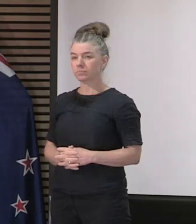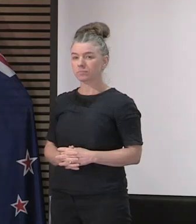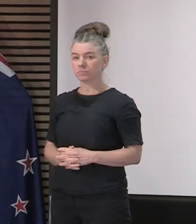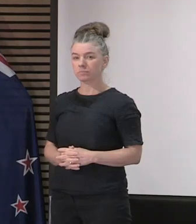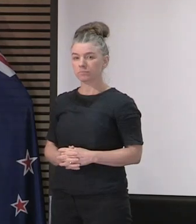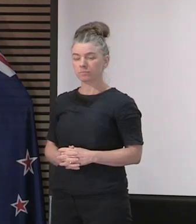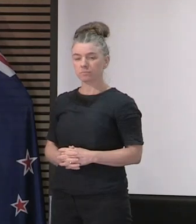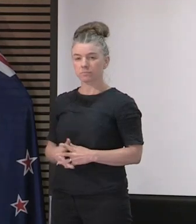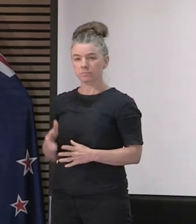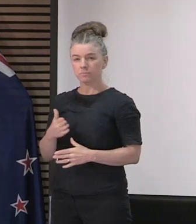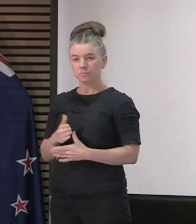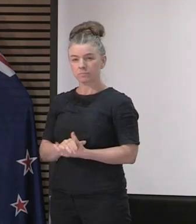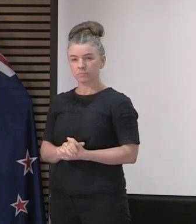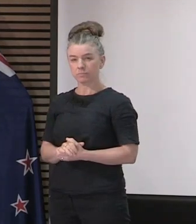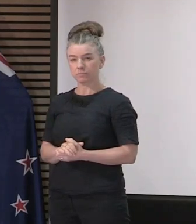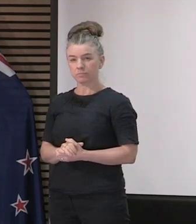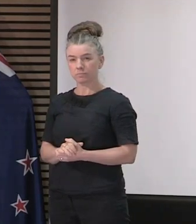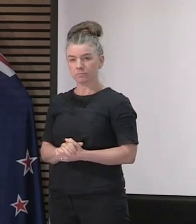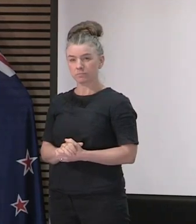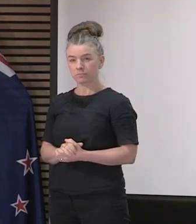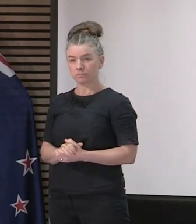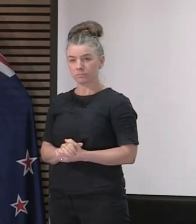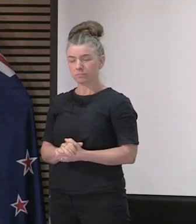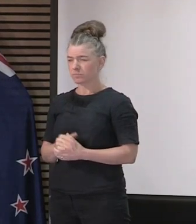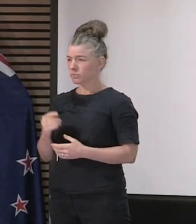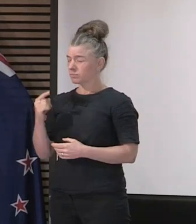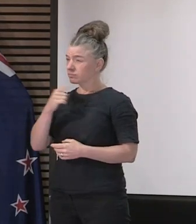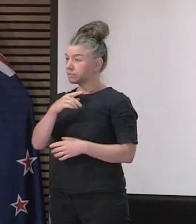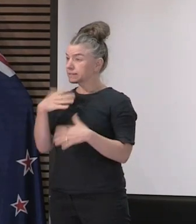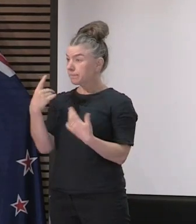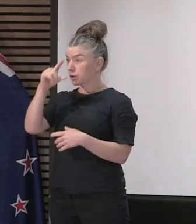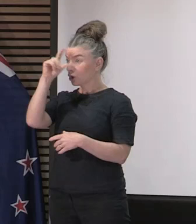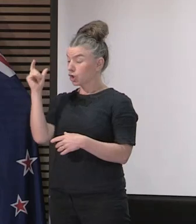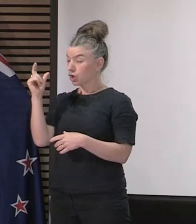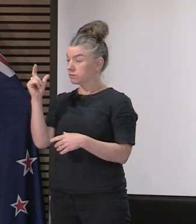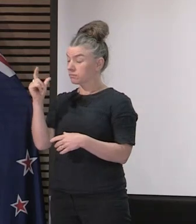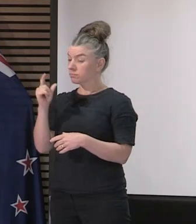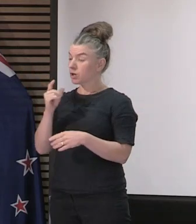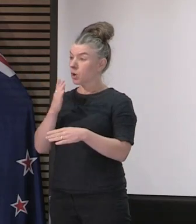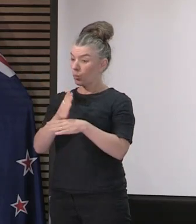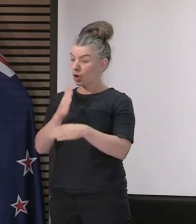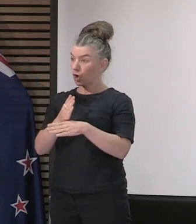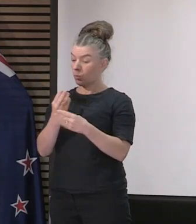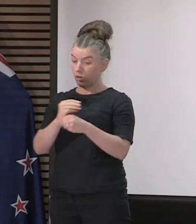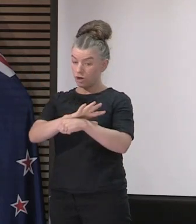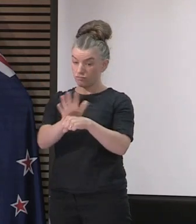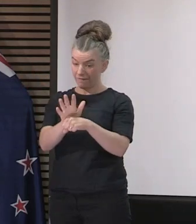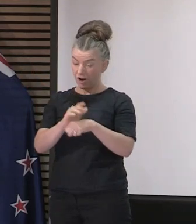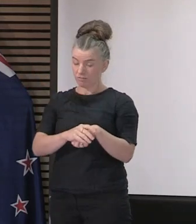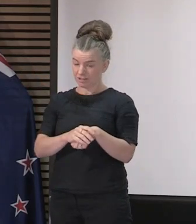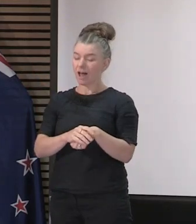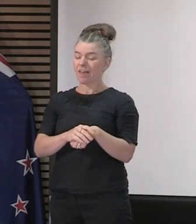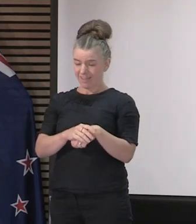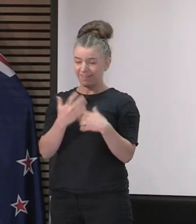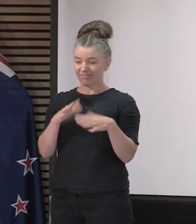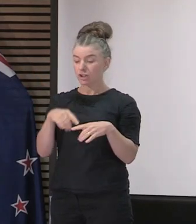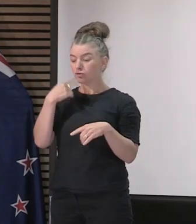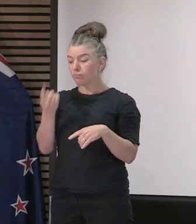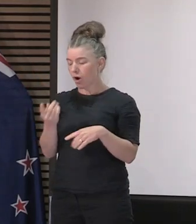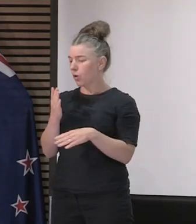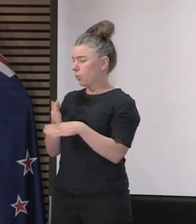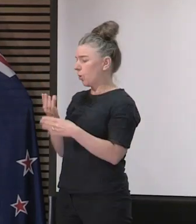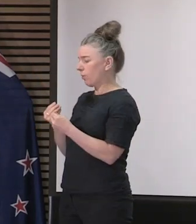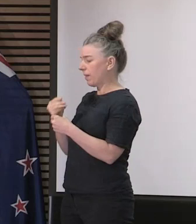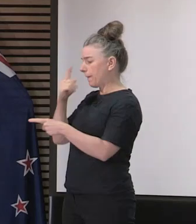quick. >> Would you commit